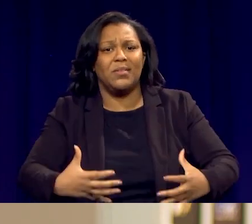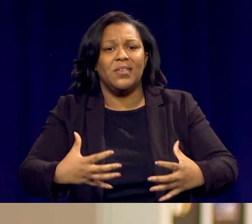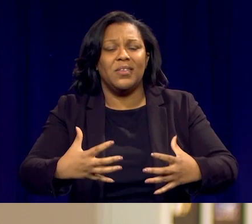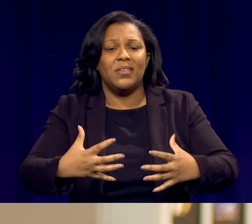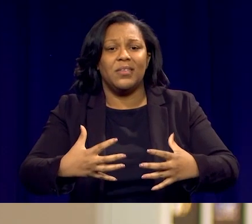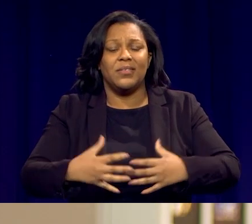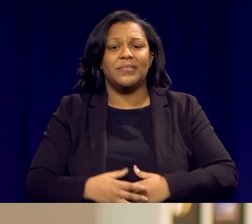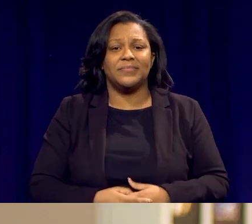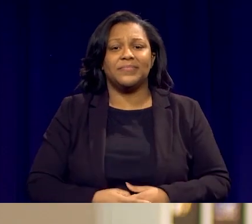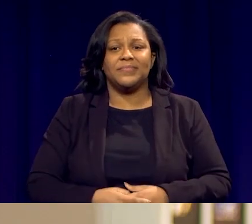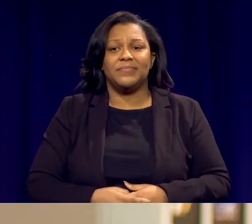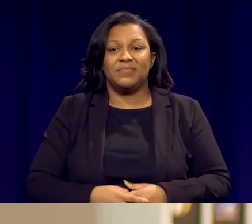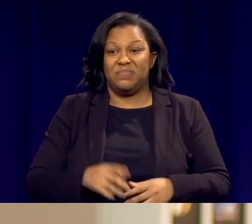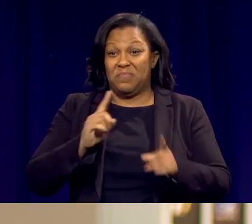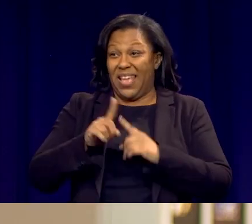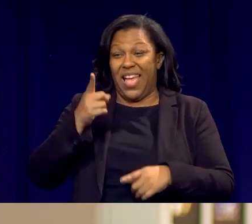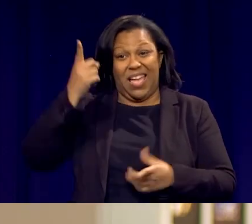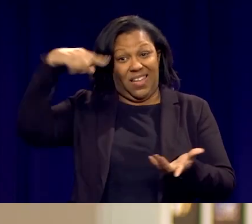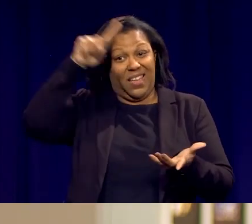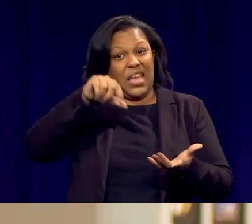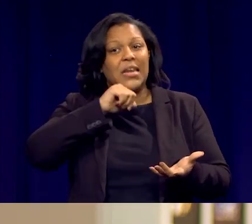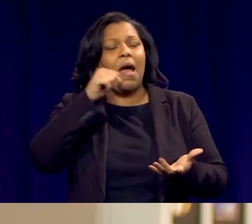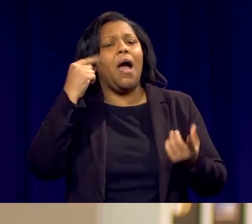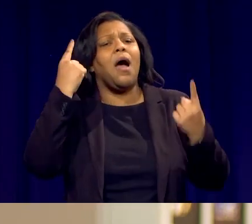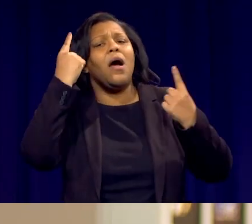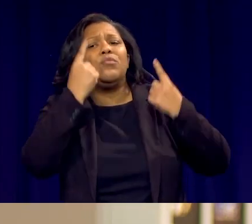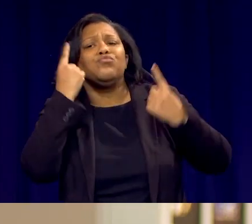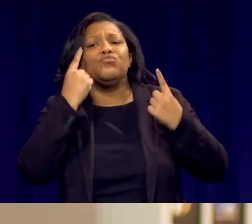and yet, we are not being considered